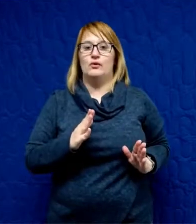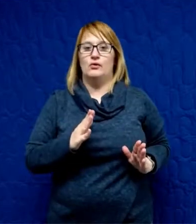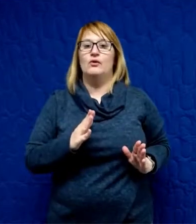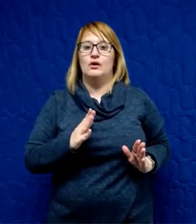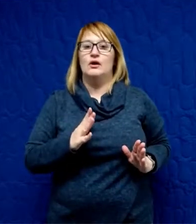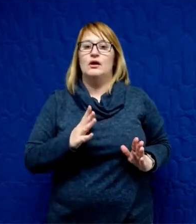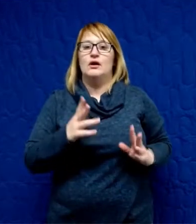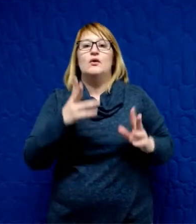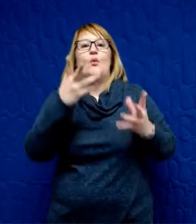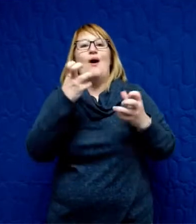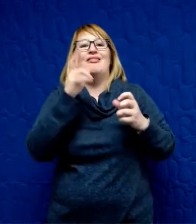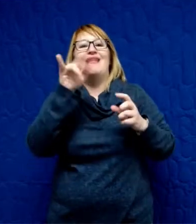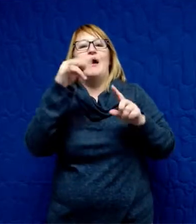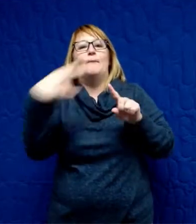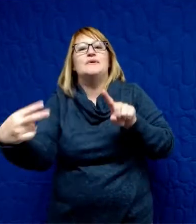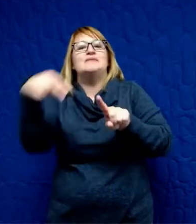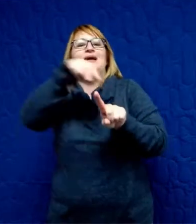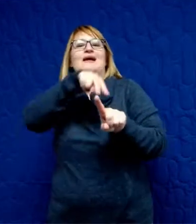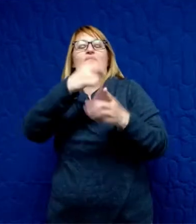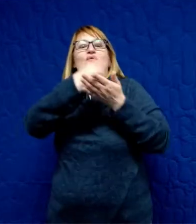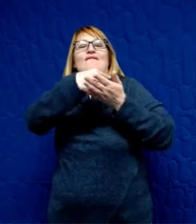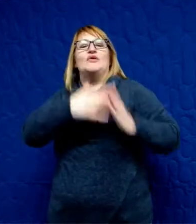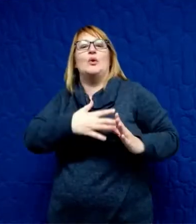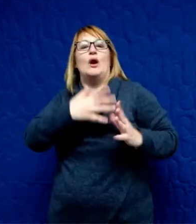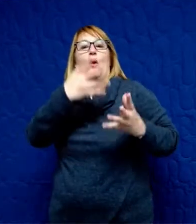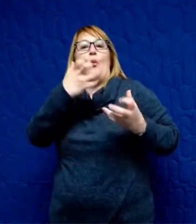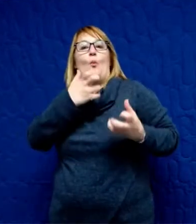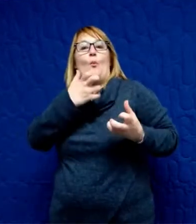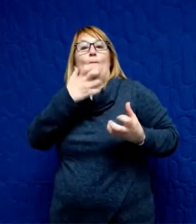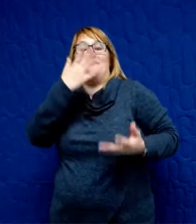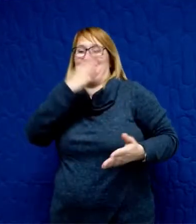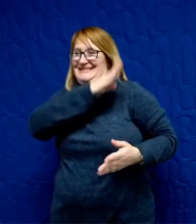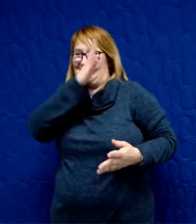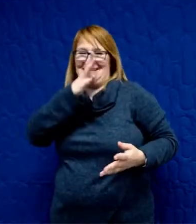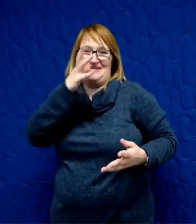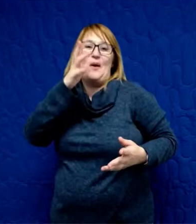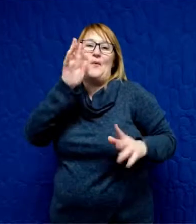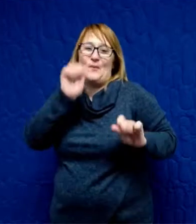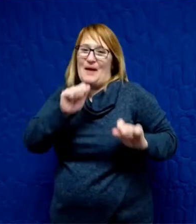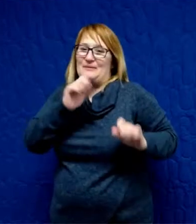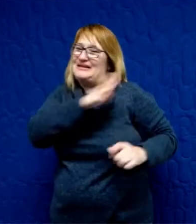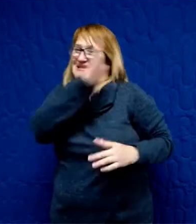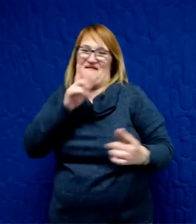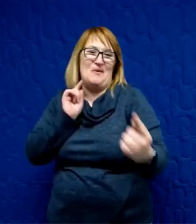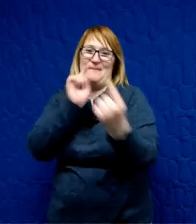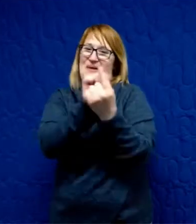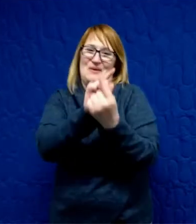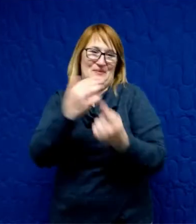yourself in the mindset of a reviewer they likely have never met you and